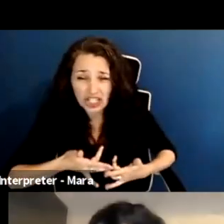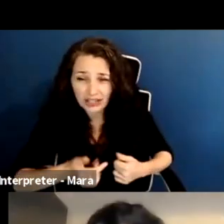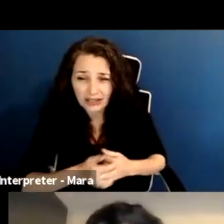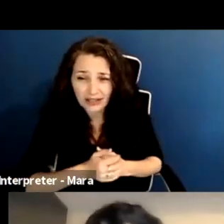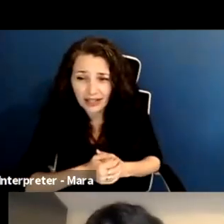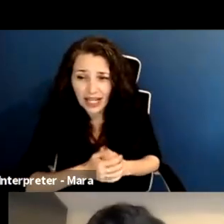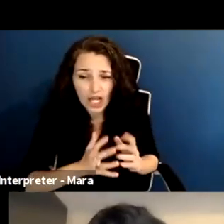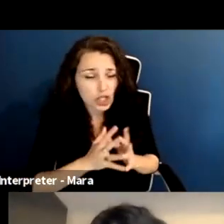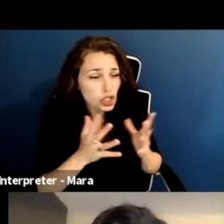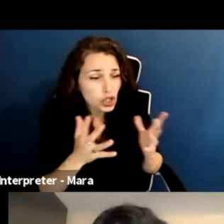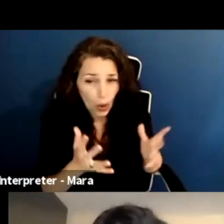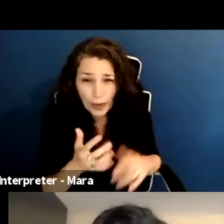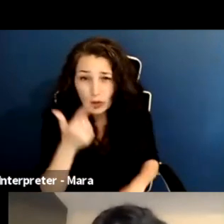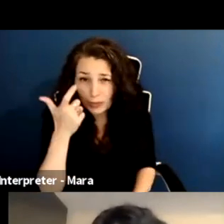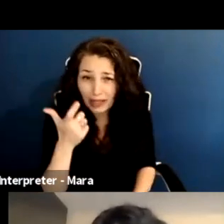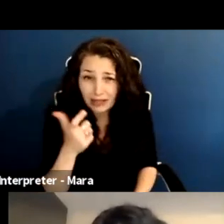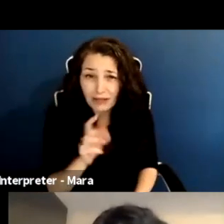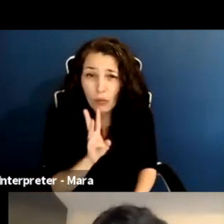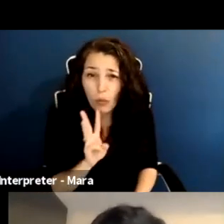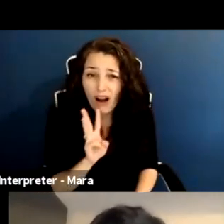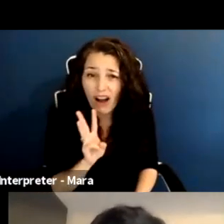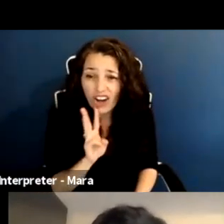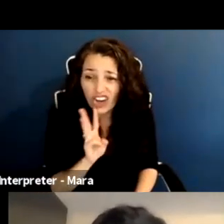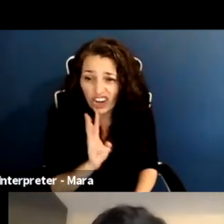she would have to, the amount of money that these people